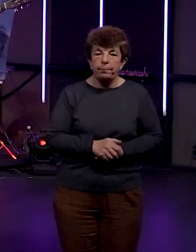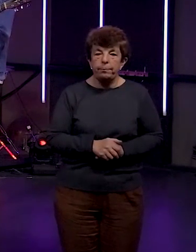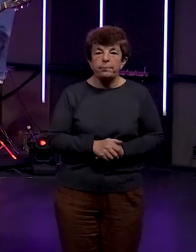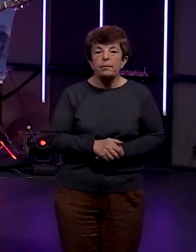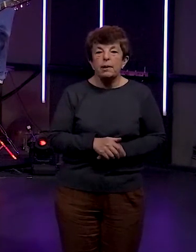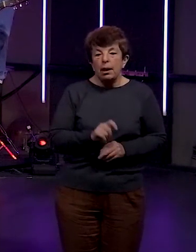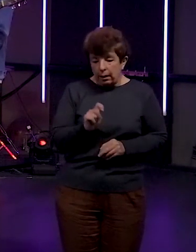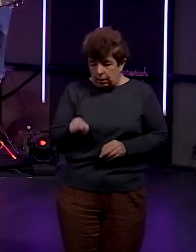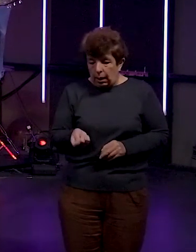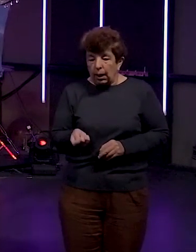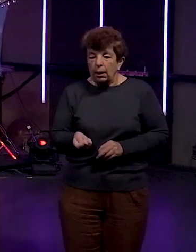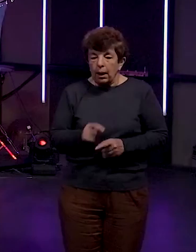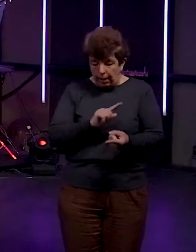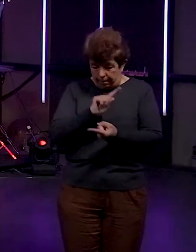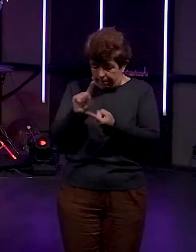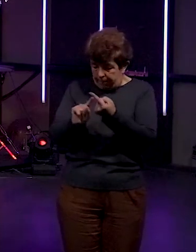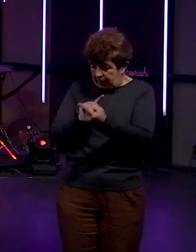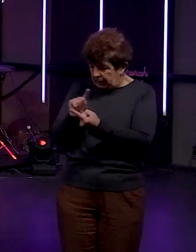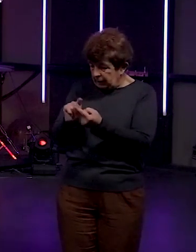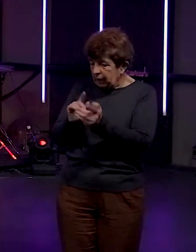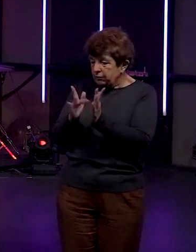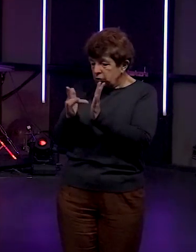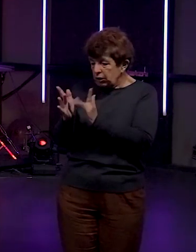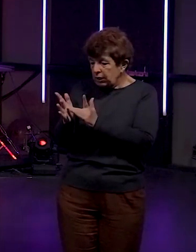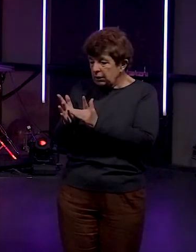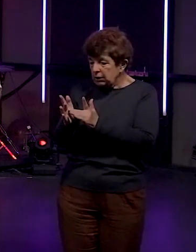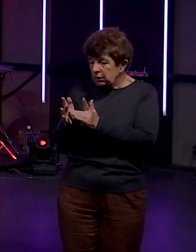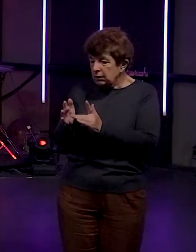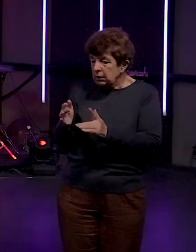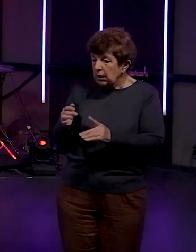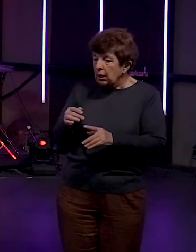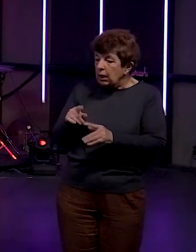come to this meeting of Jesus and John the Baptist then John points to Jesus